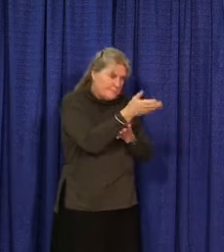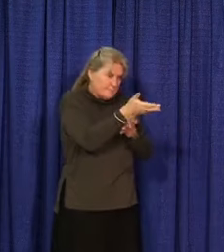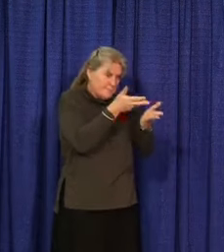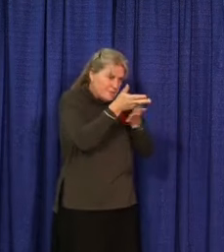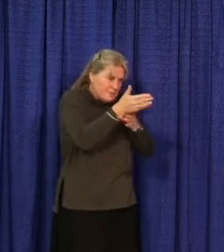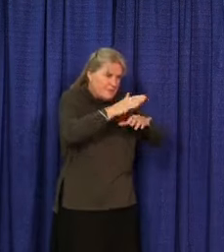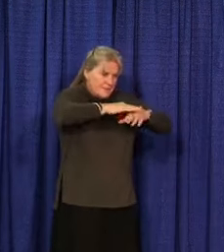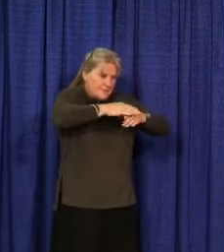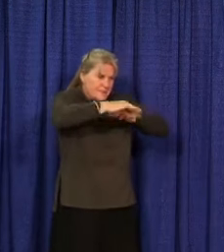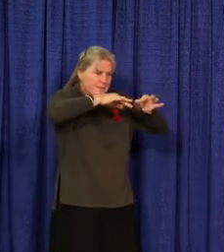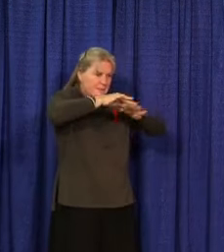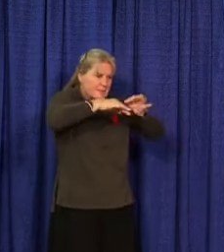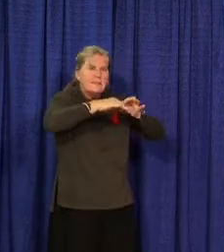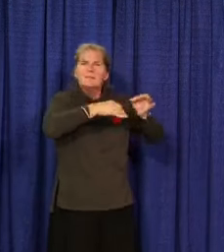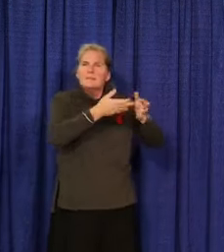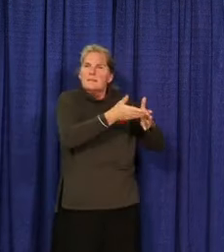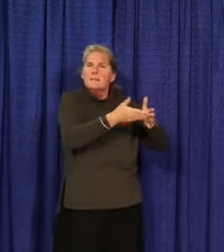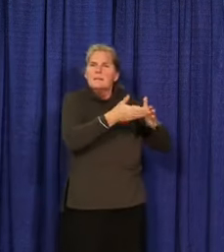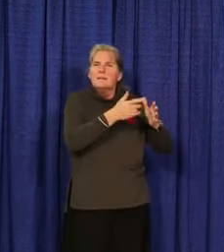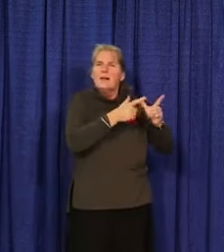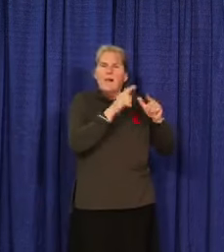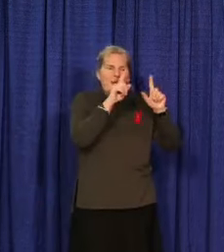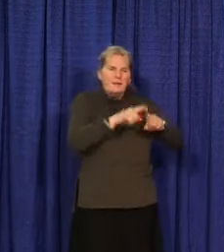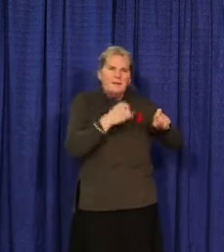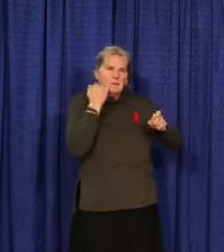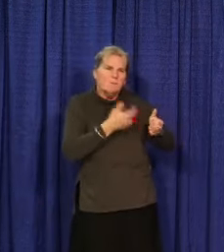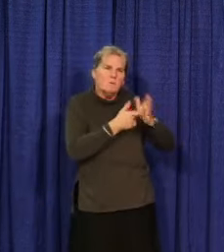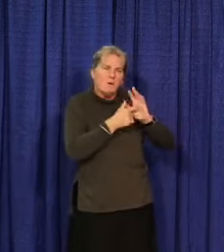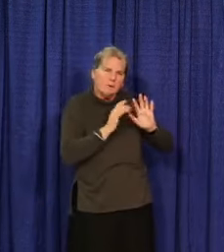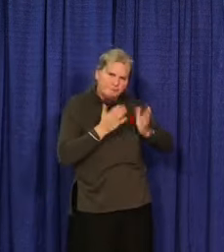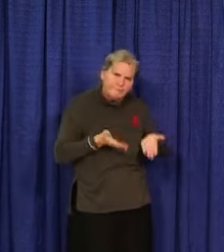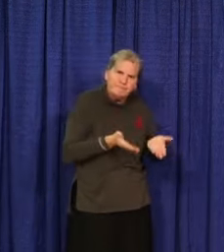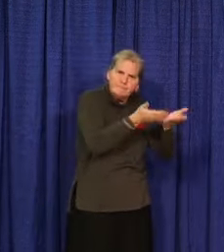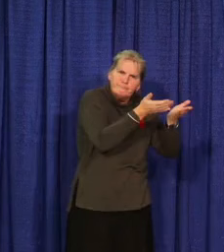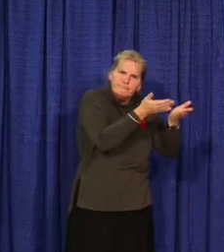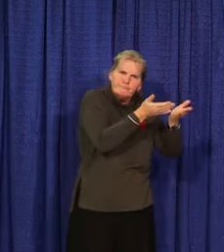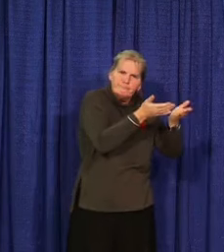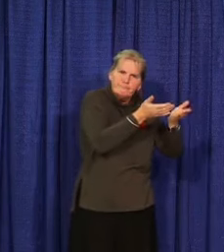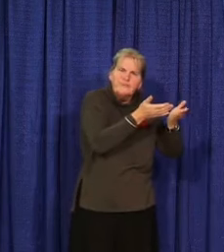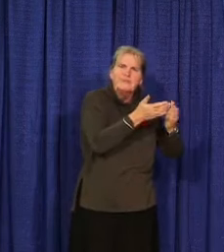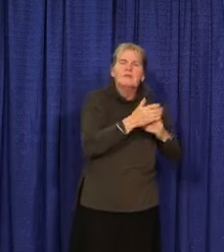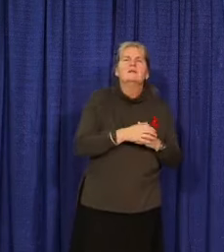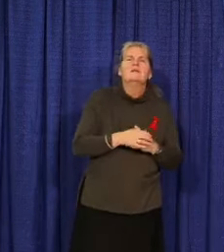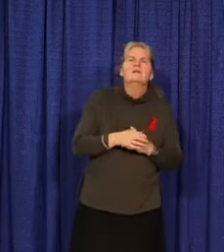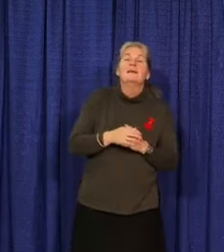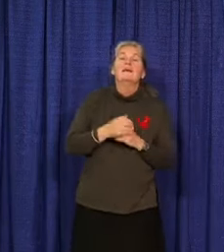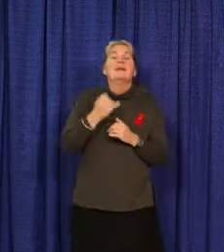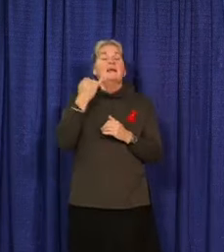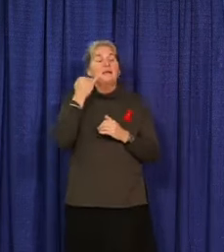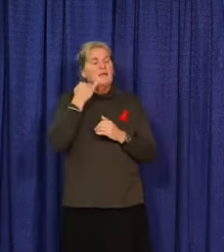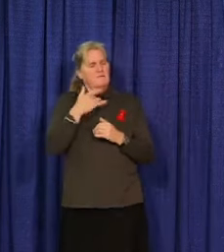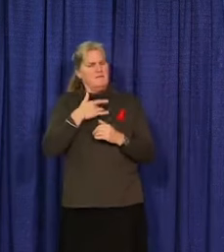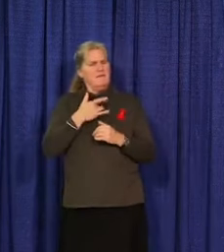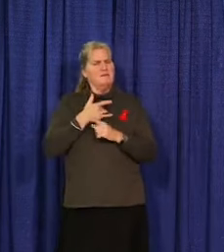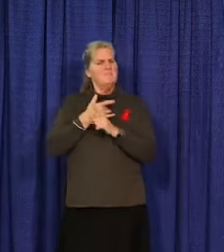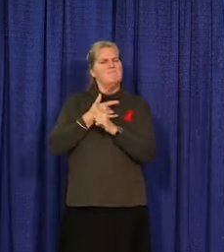them directly, give them the advice they need and test them if necessary. In other words, if we are